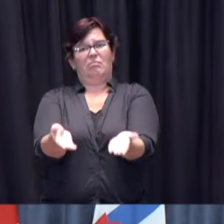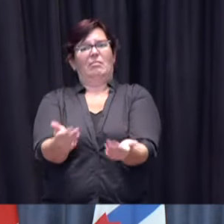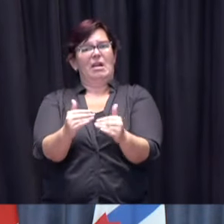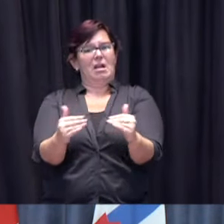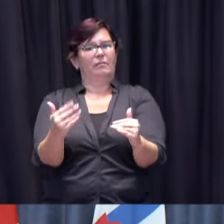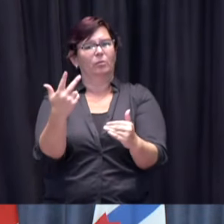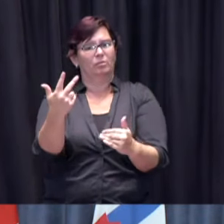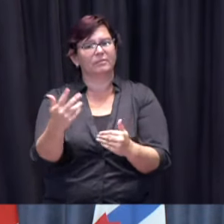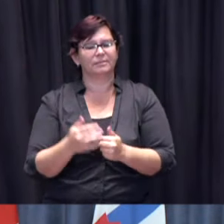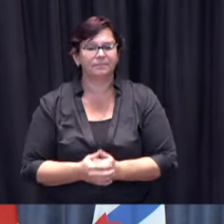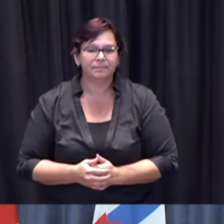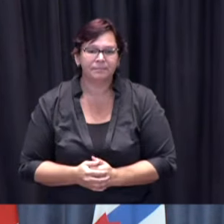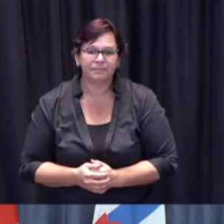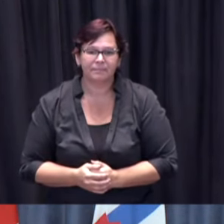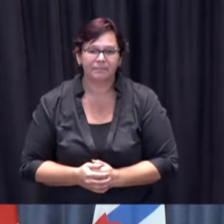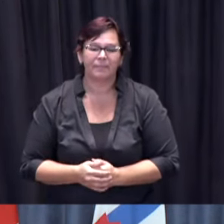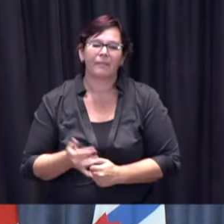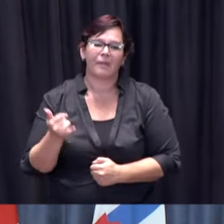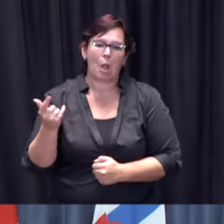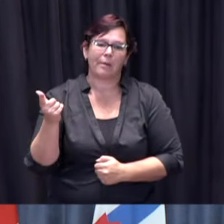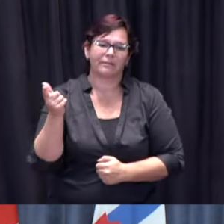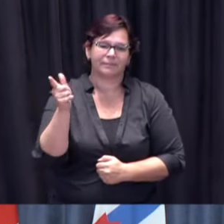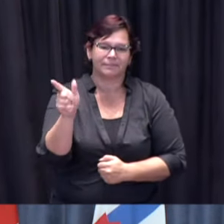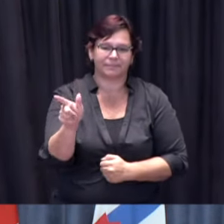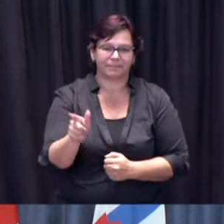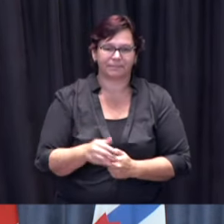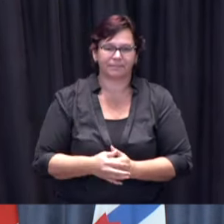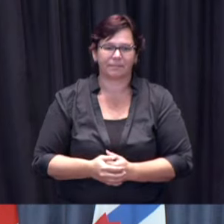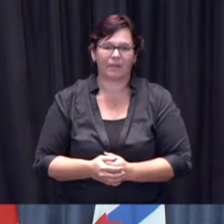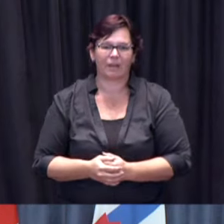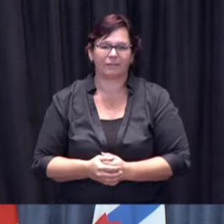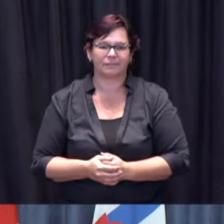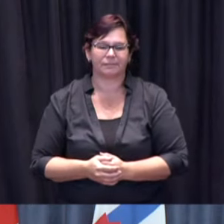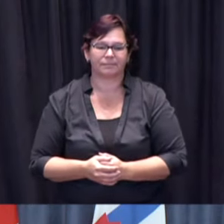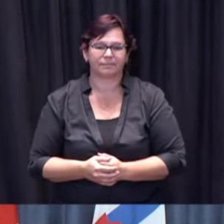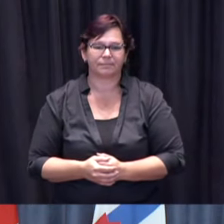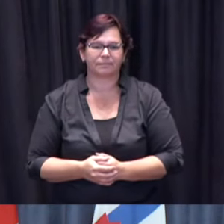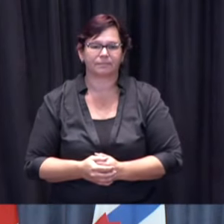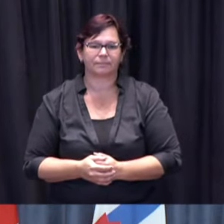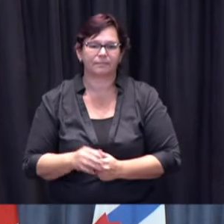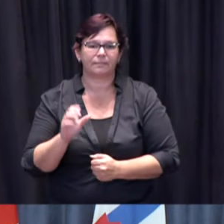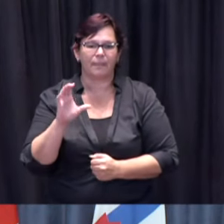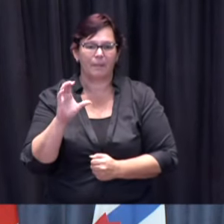Next up we have Sabrina Jonas from CBC. Go ahead Sabrina.